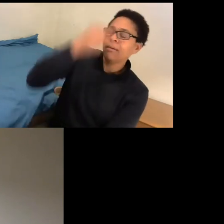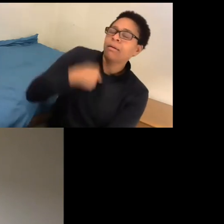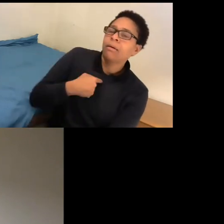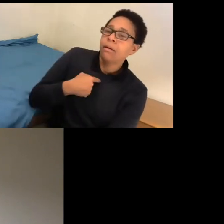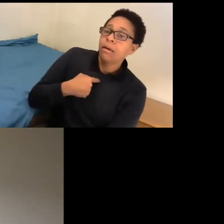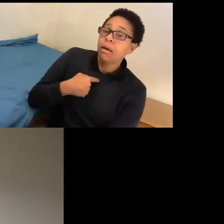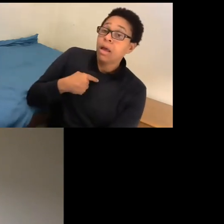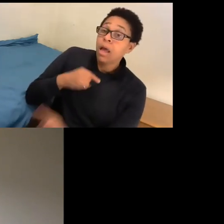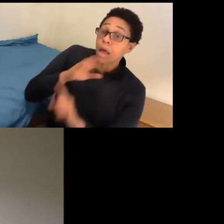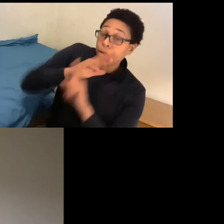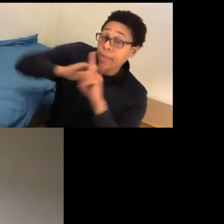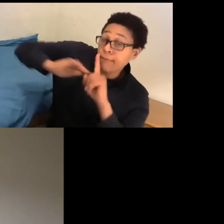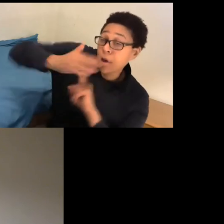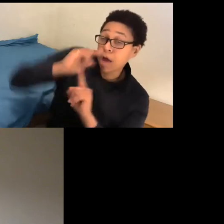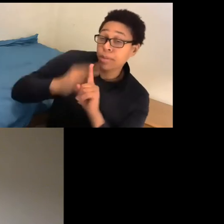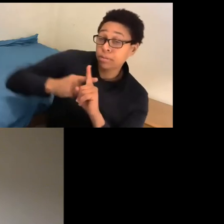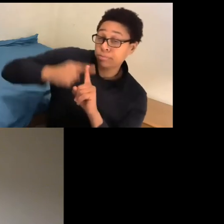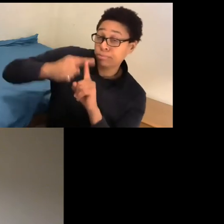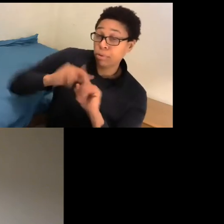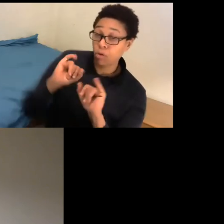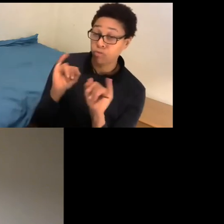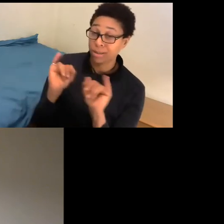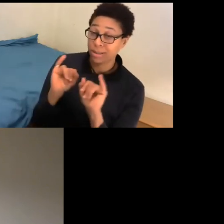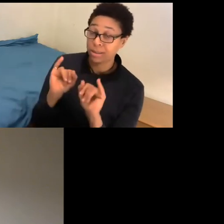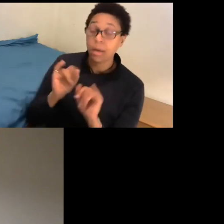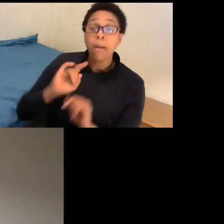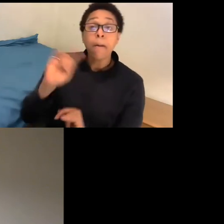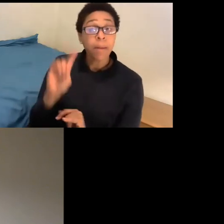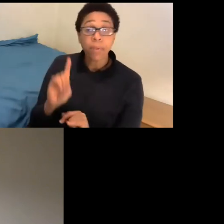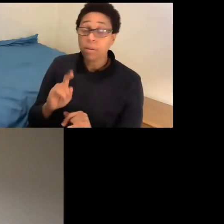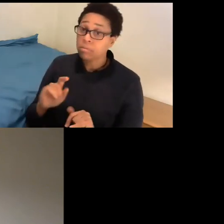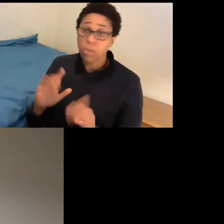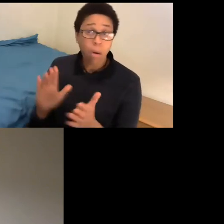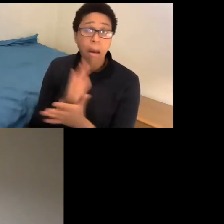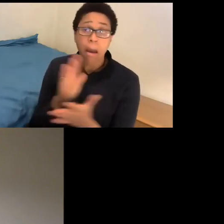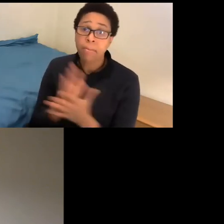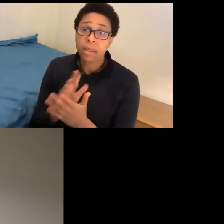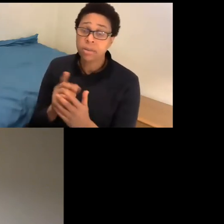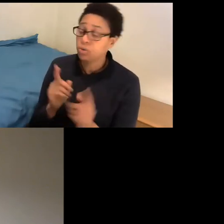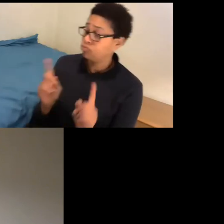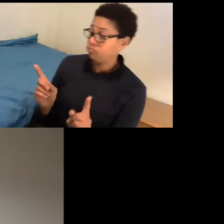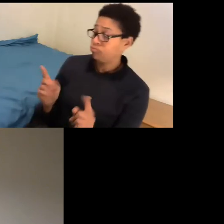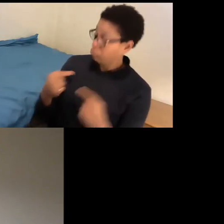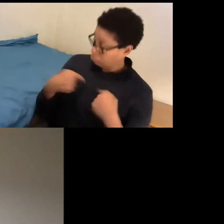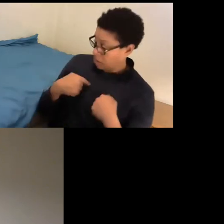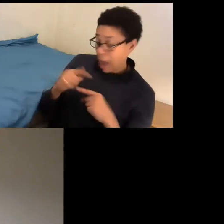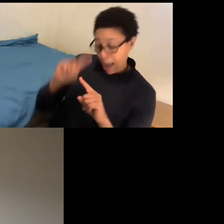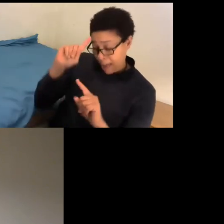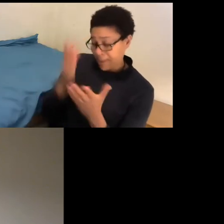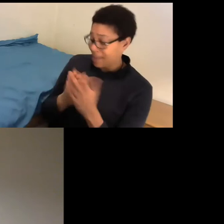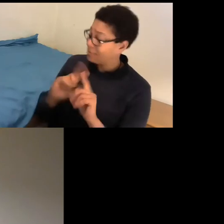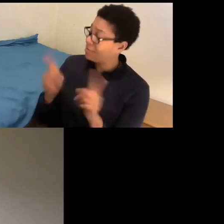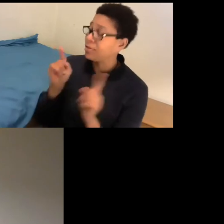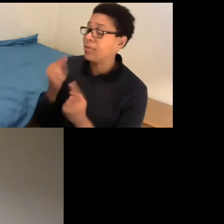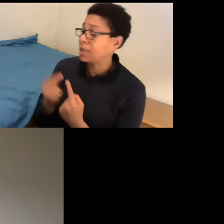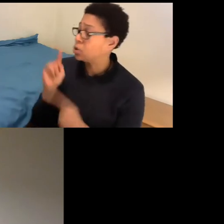been in, people are much more willing to recognize that they have different beliefs that these beliefs might not always